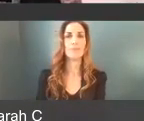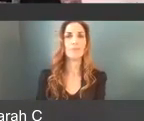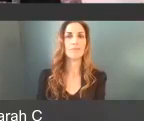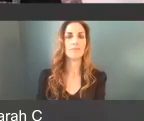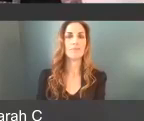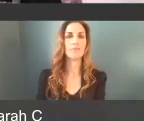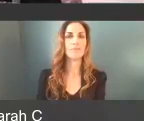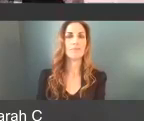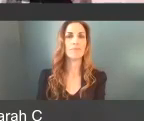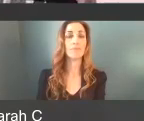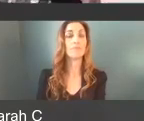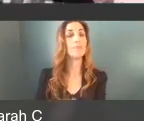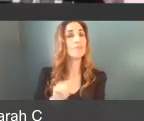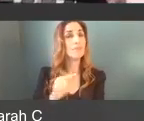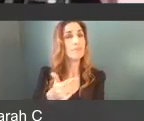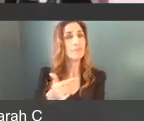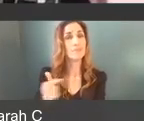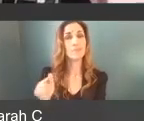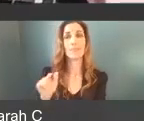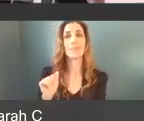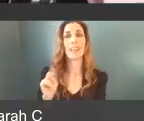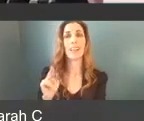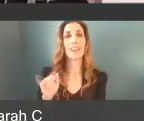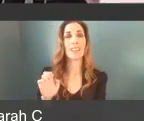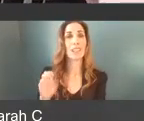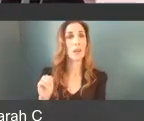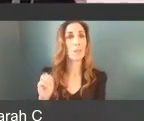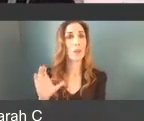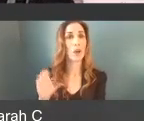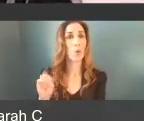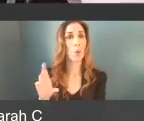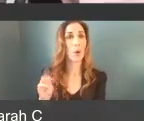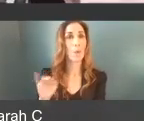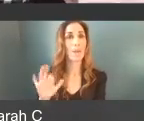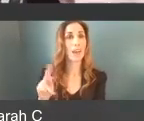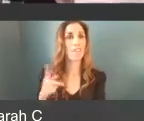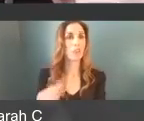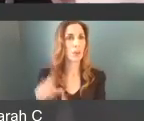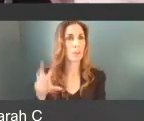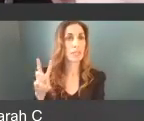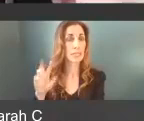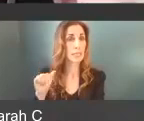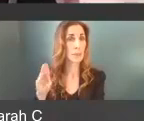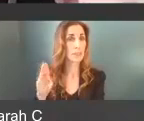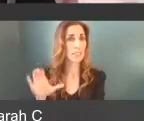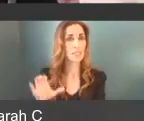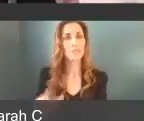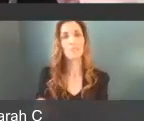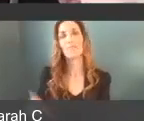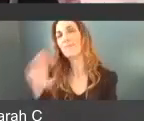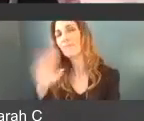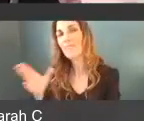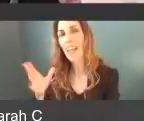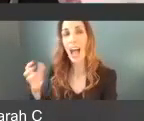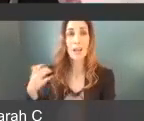[Staff] Next we'll go to Annie McCormick from 6 ABC. [Reporter] Hi Commissioner and, again, I don't want